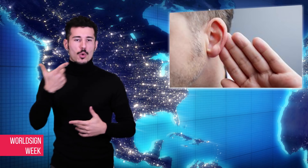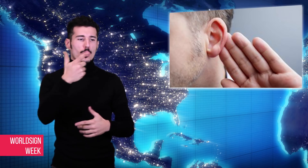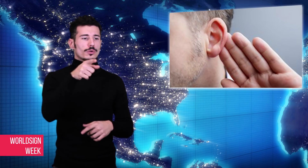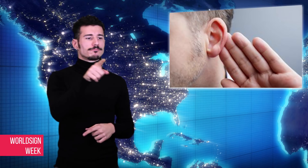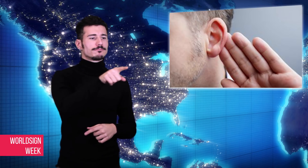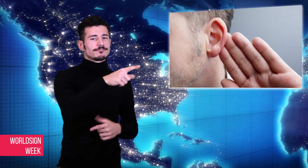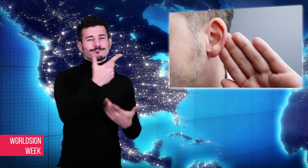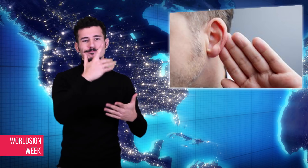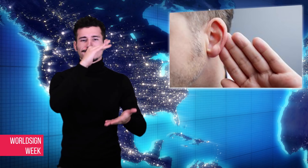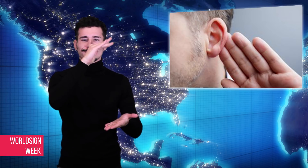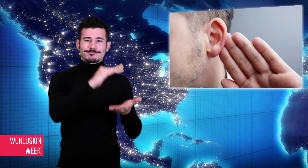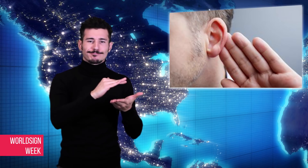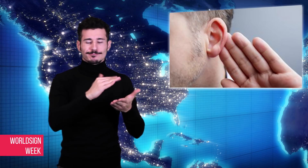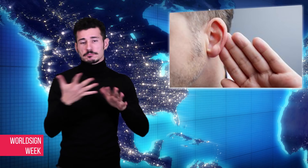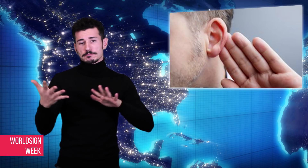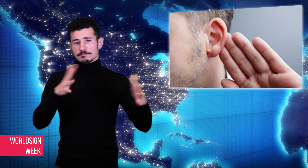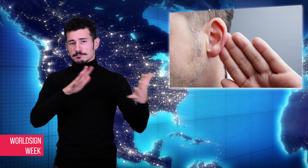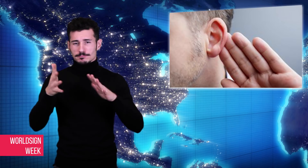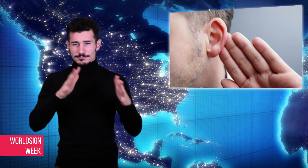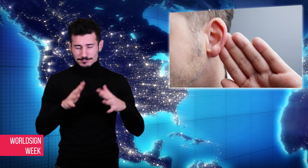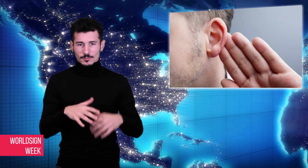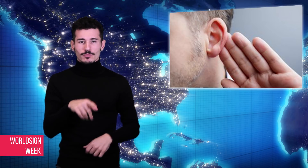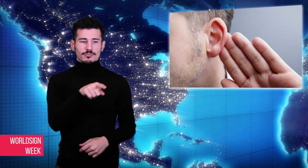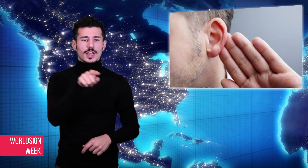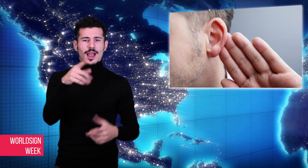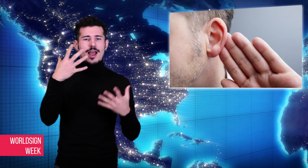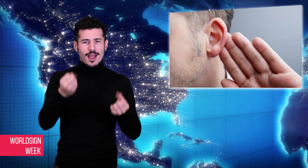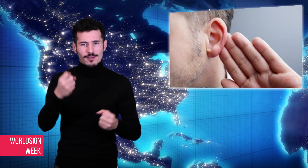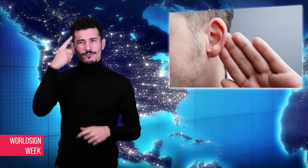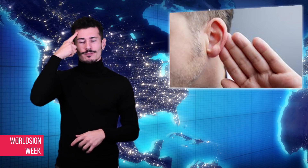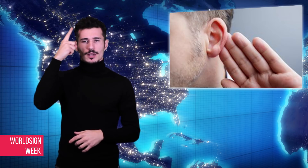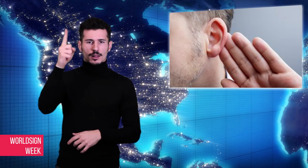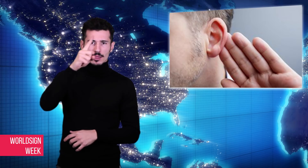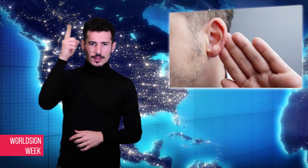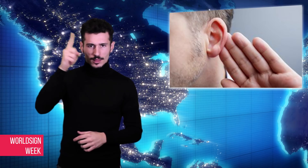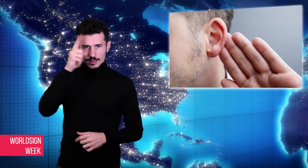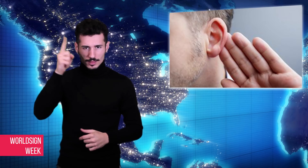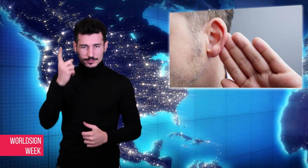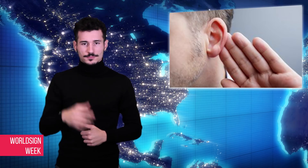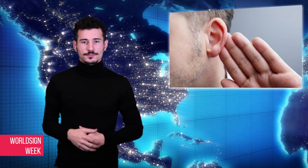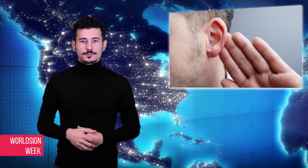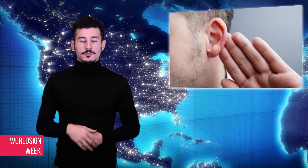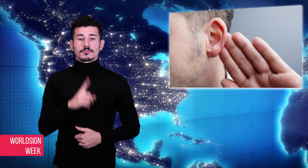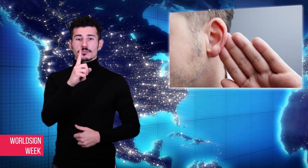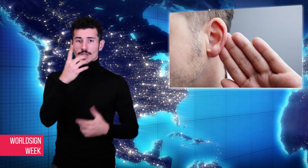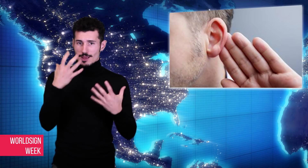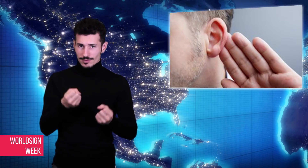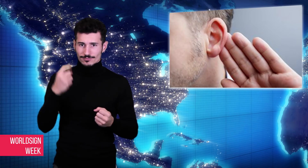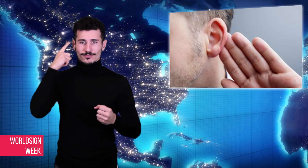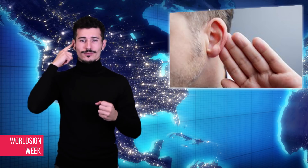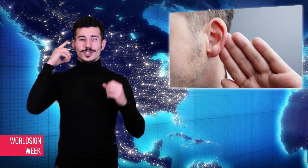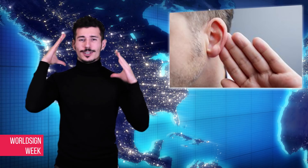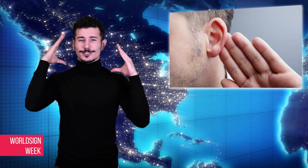most have chronic fatigue. Some experience vertigo and various hearing